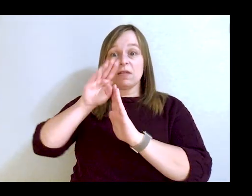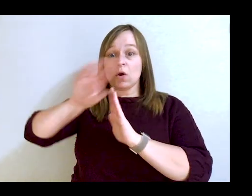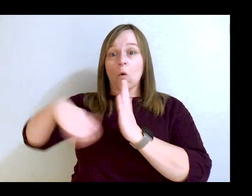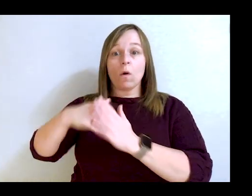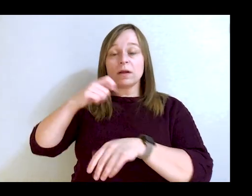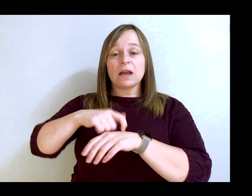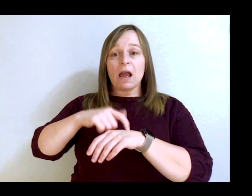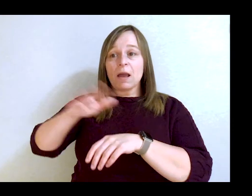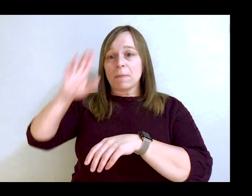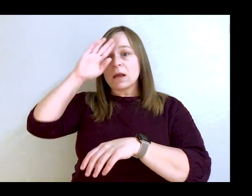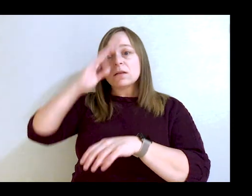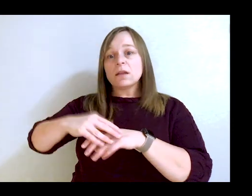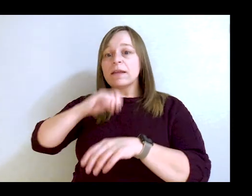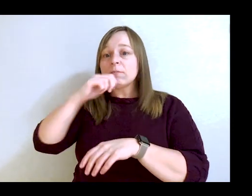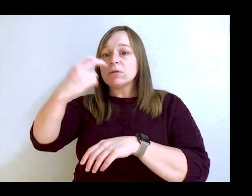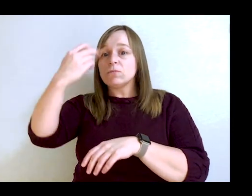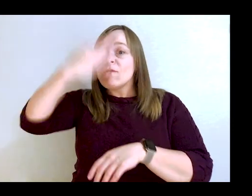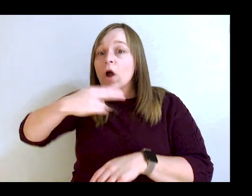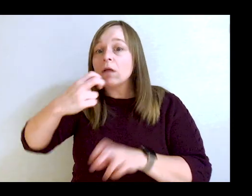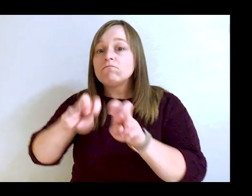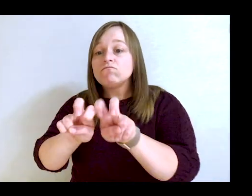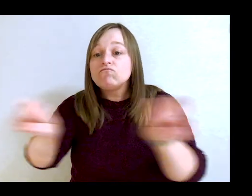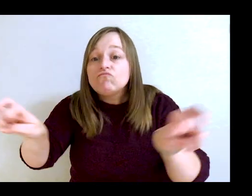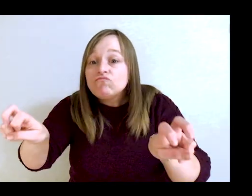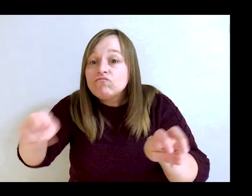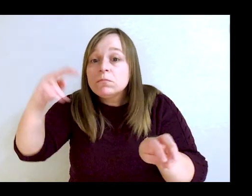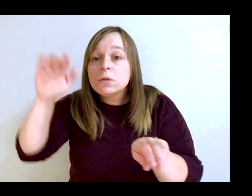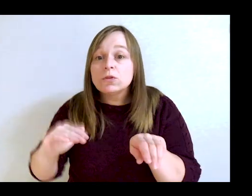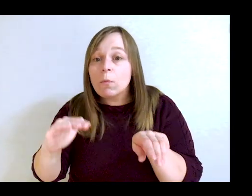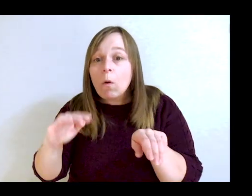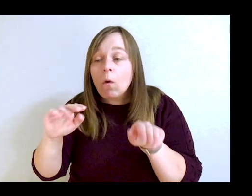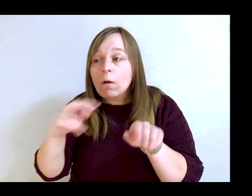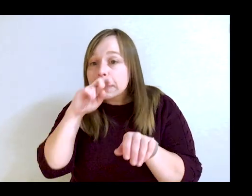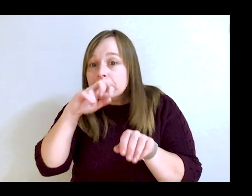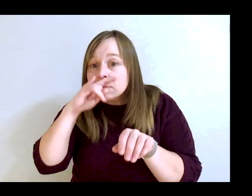because now he doesn't have to be right in the front. The lowest kid. He can just